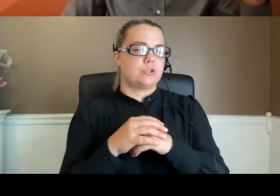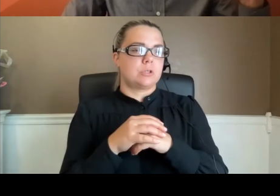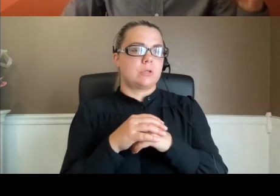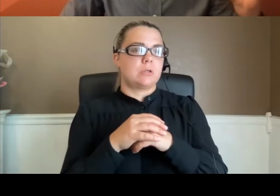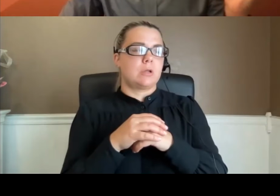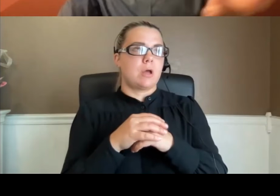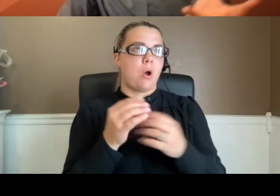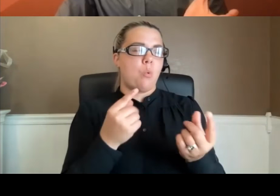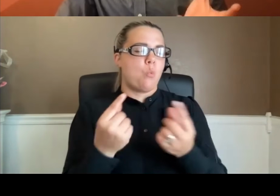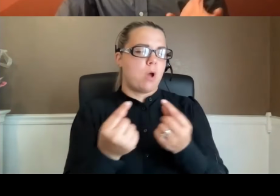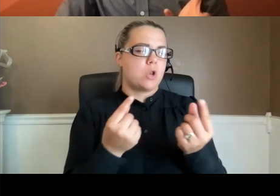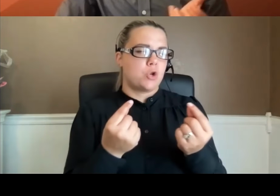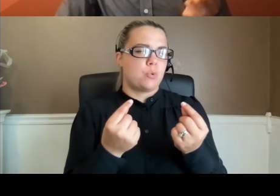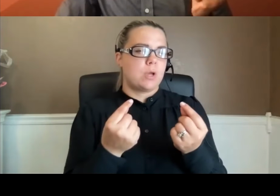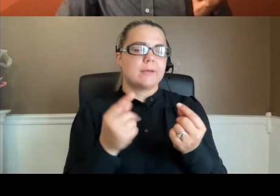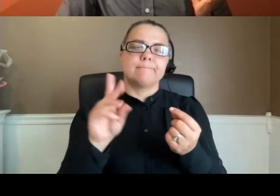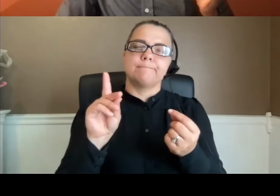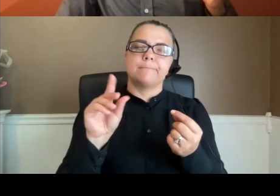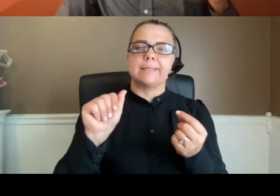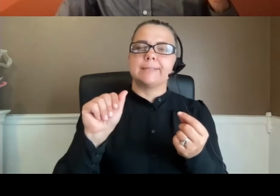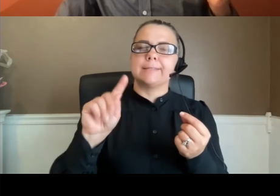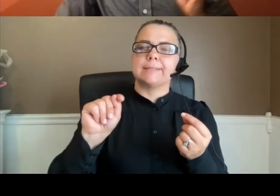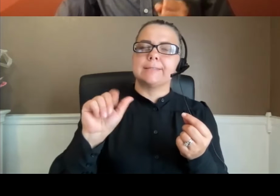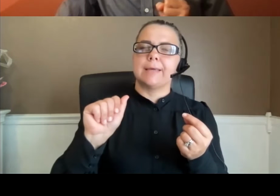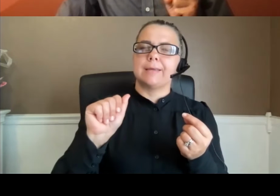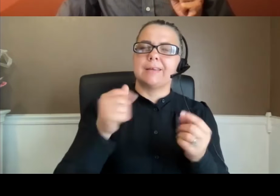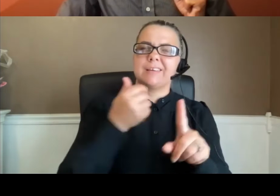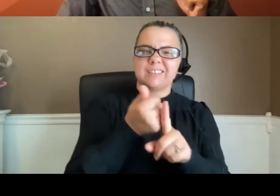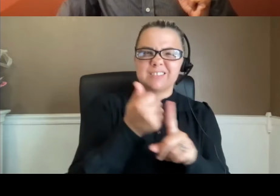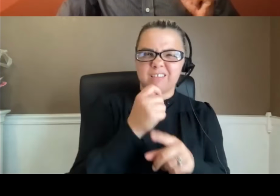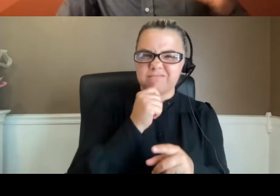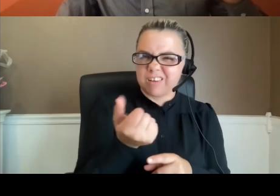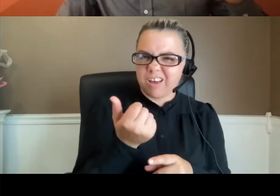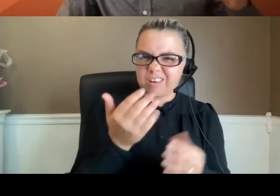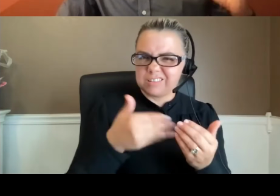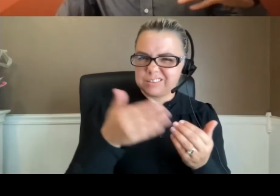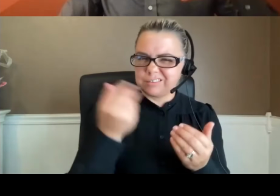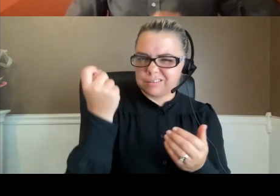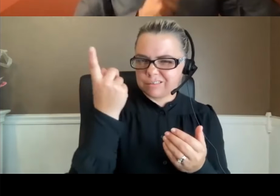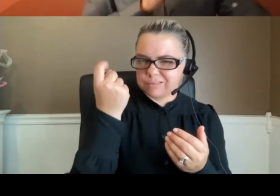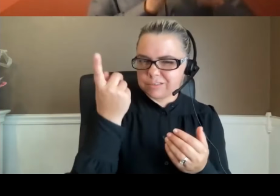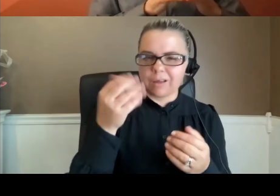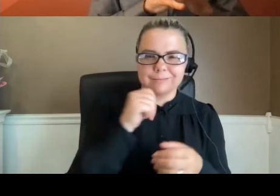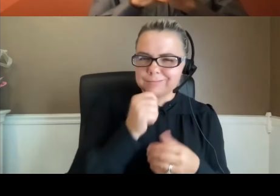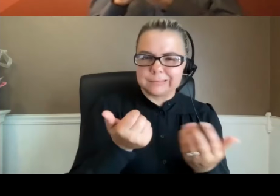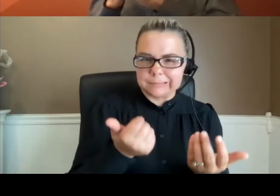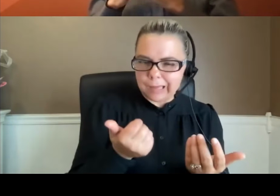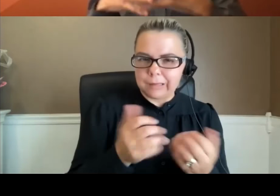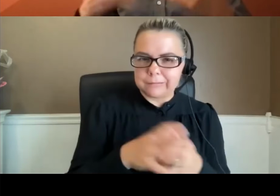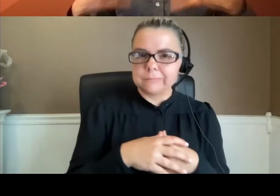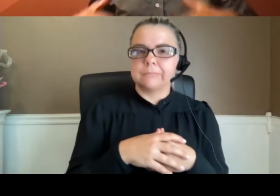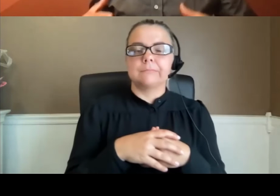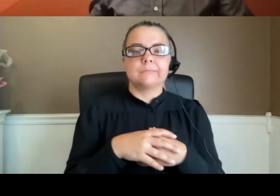the data itself might not be so easy to understand. It's not something that you can hear once